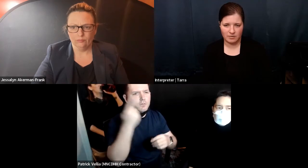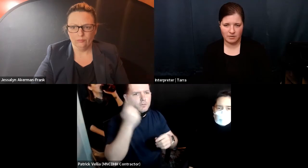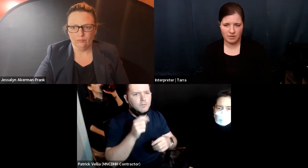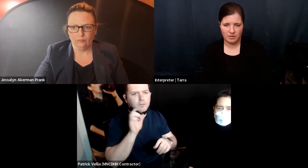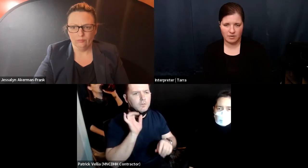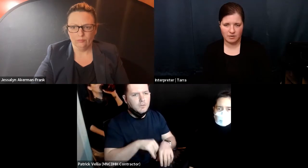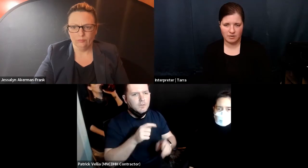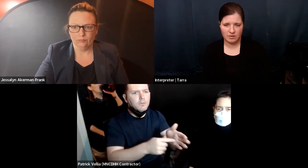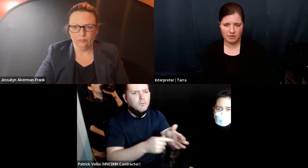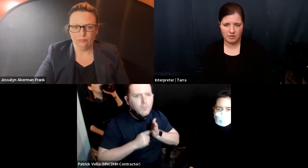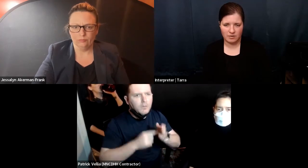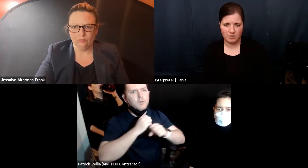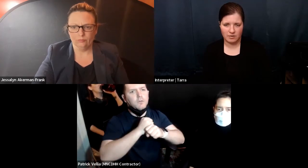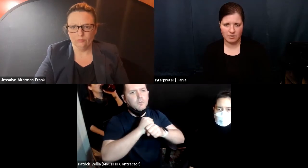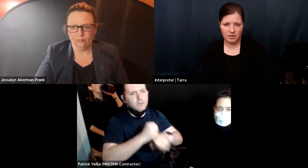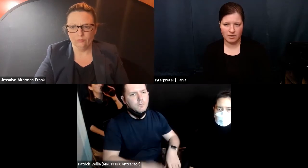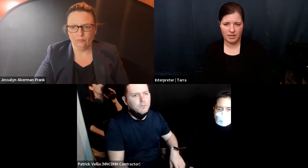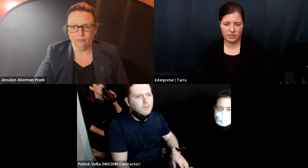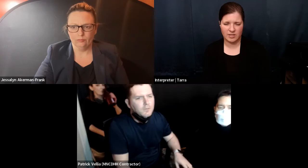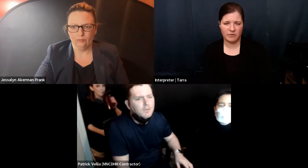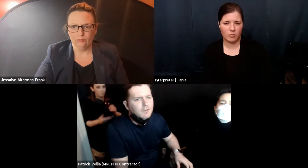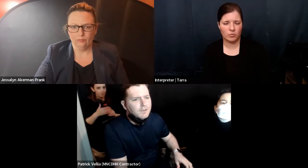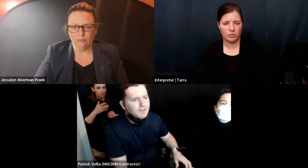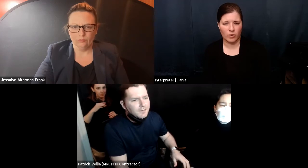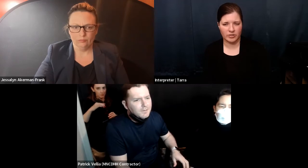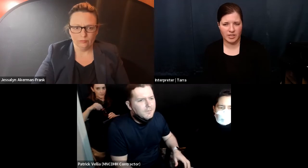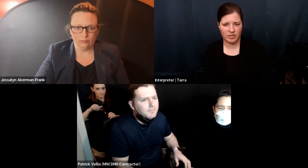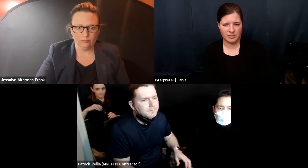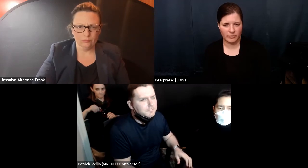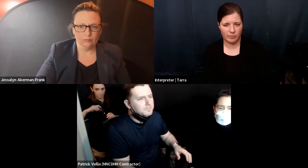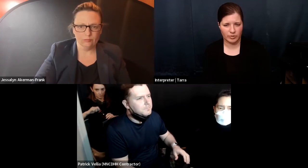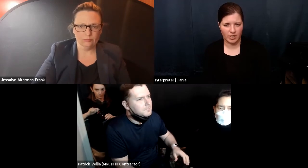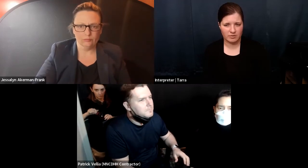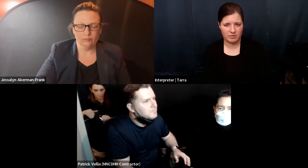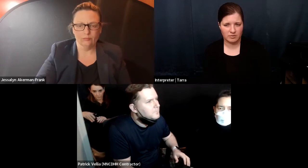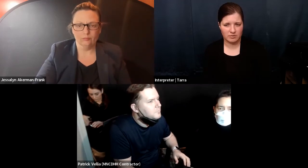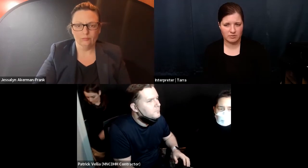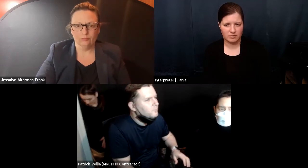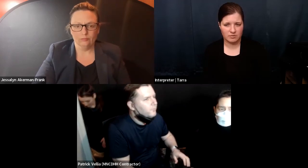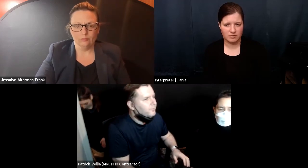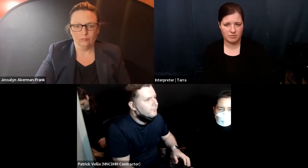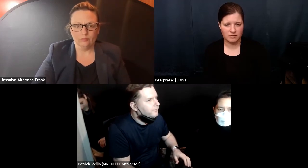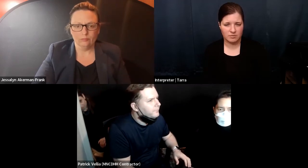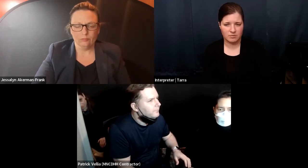And we need to make it unsecure, they have to put in a password to do that.